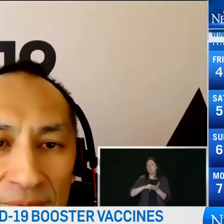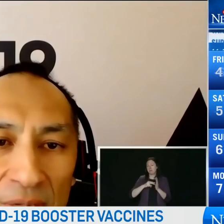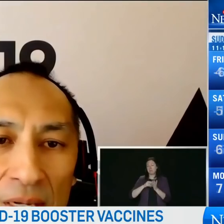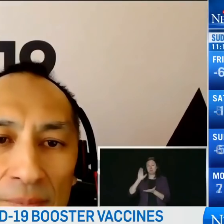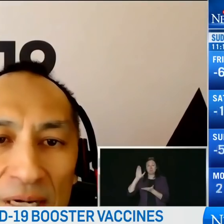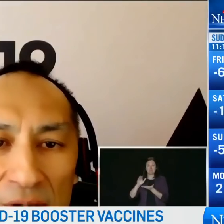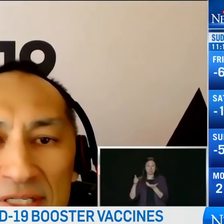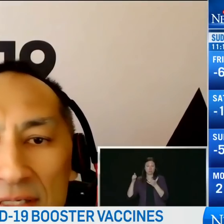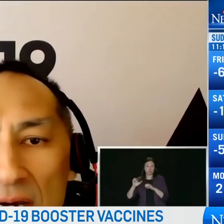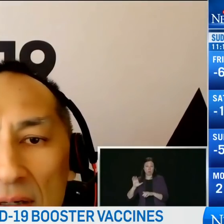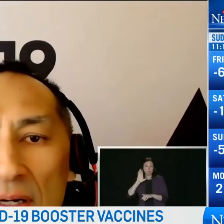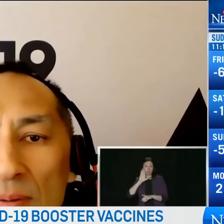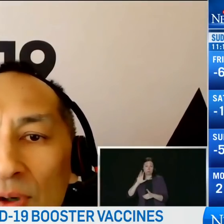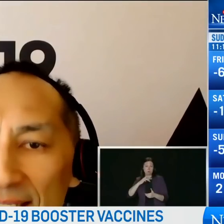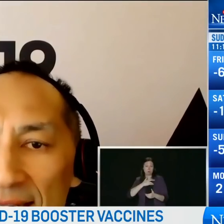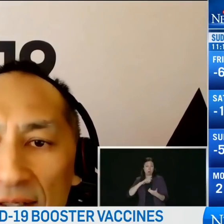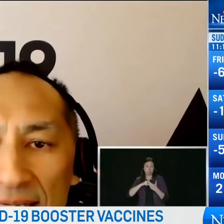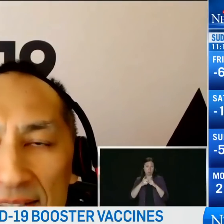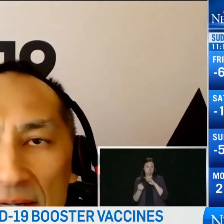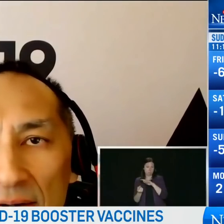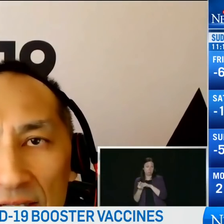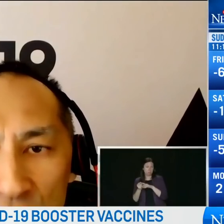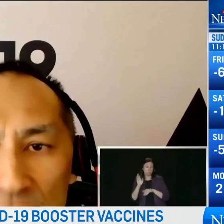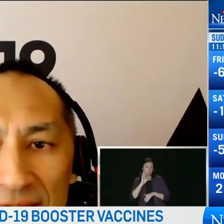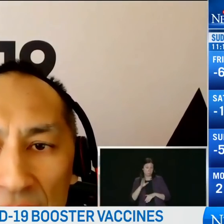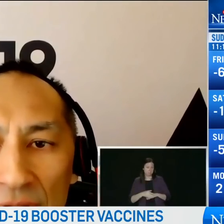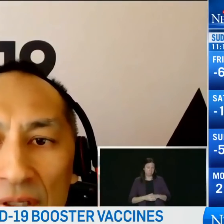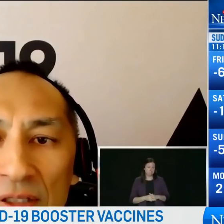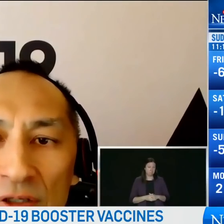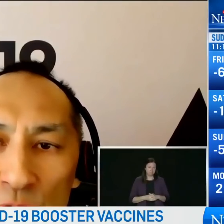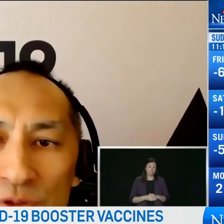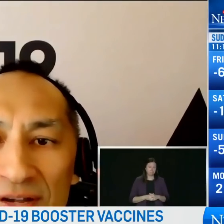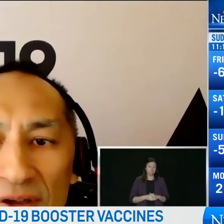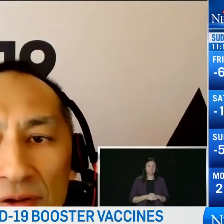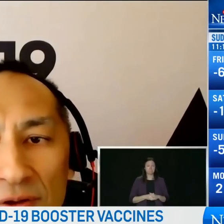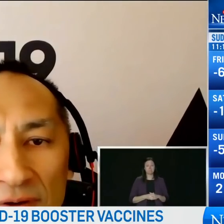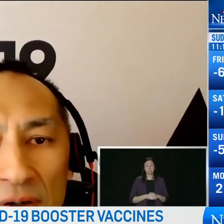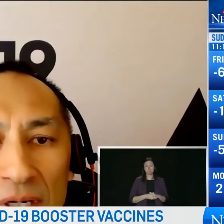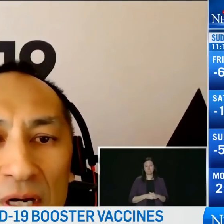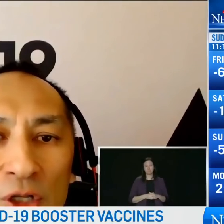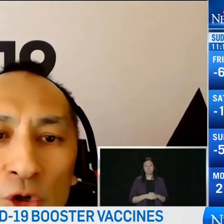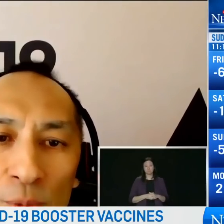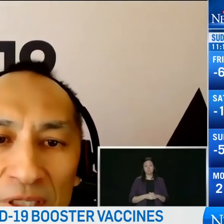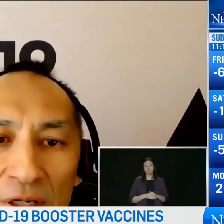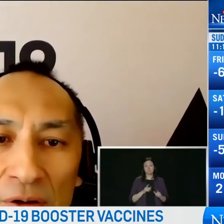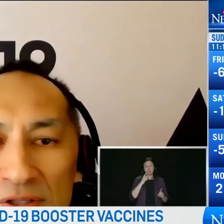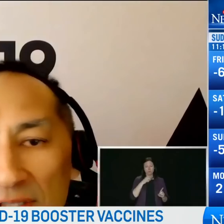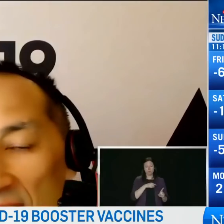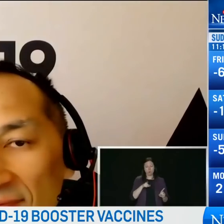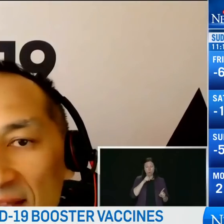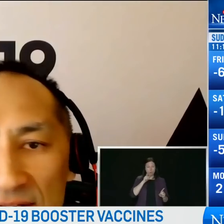INTERVALS MAY ALSO BE ASSOCIATED